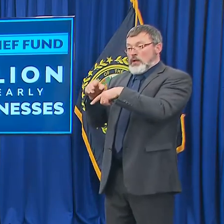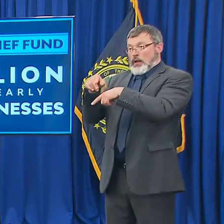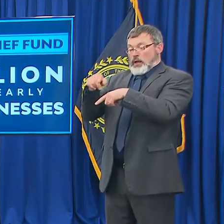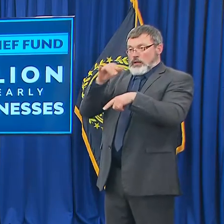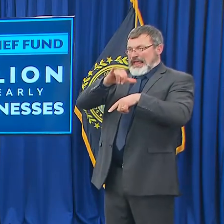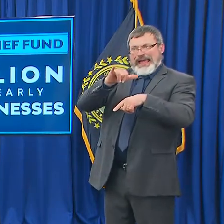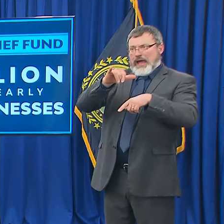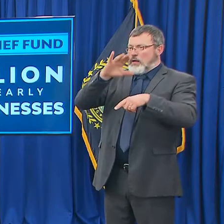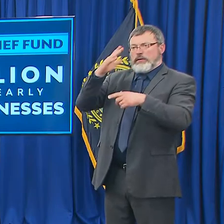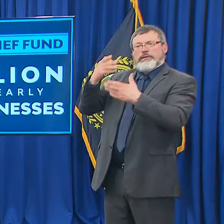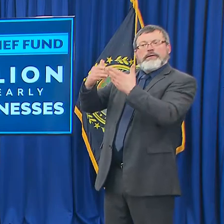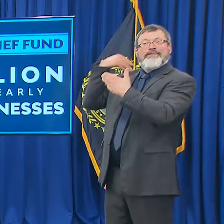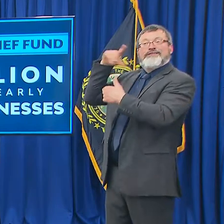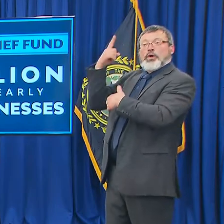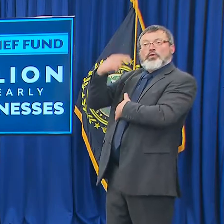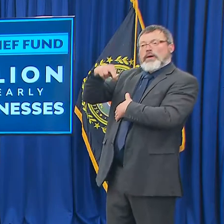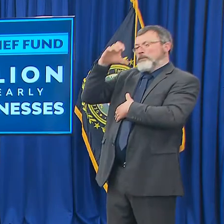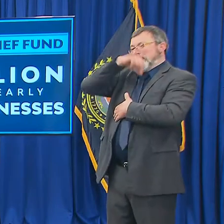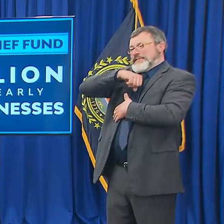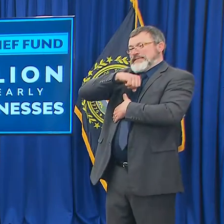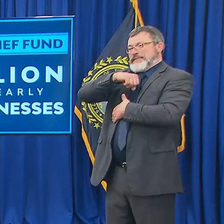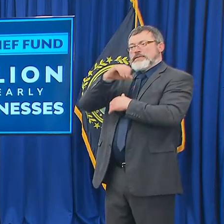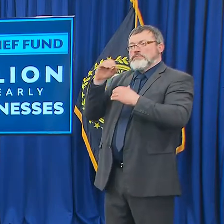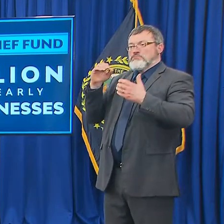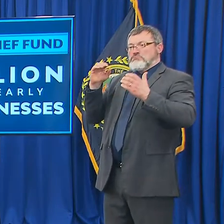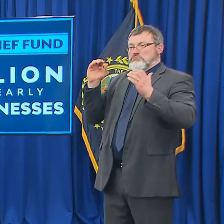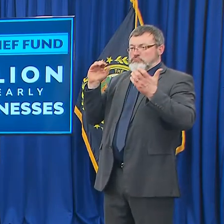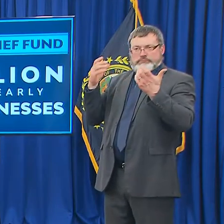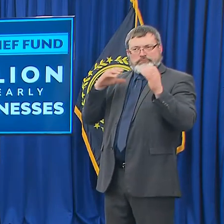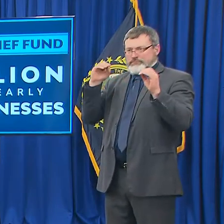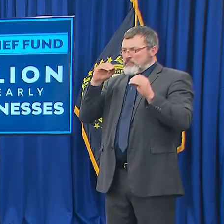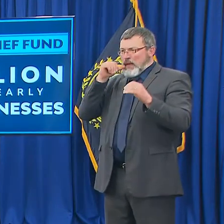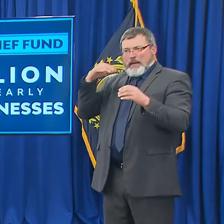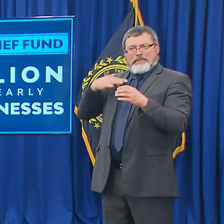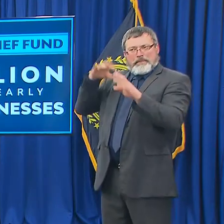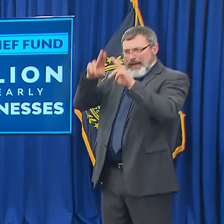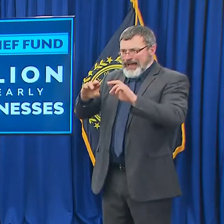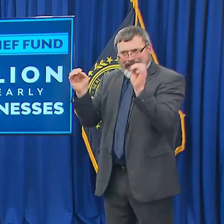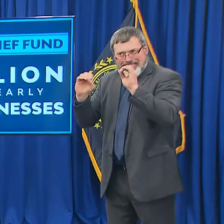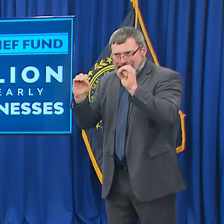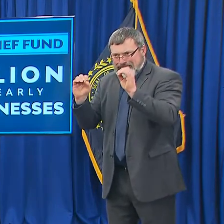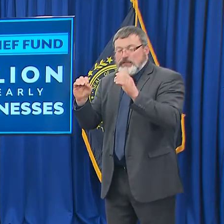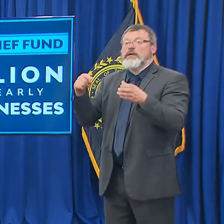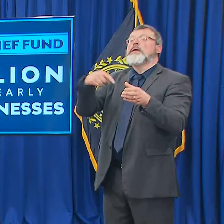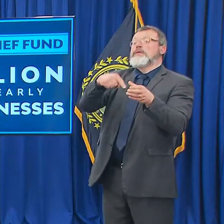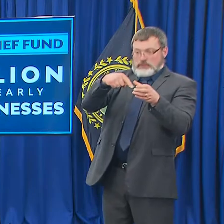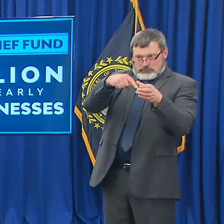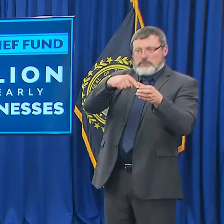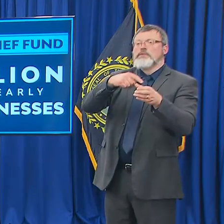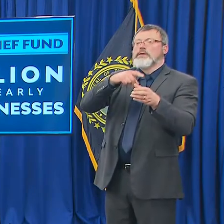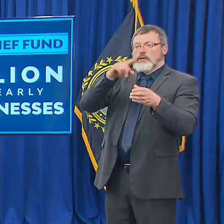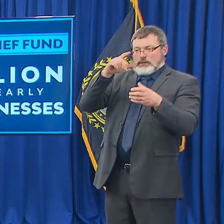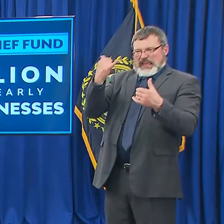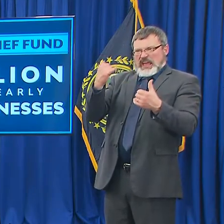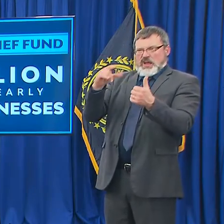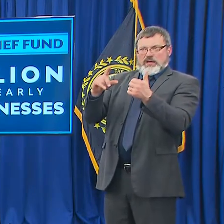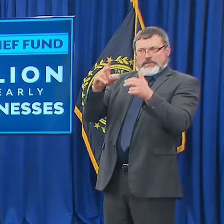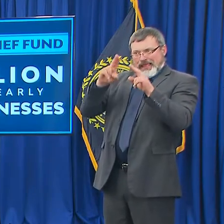equates to about 42 million folks additional twelve replicating businesses. The average award for all applicants